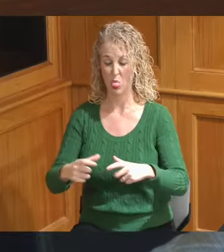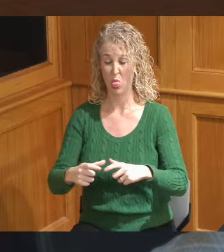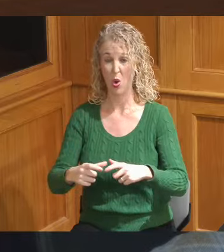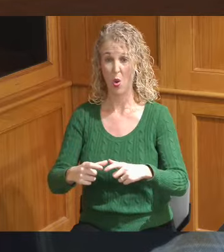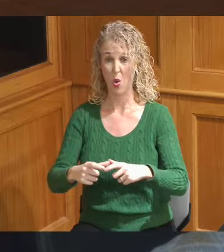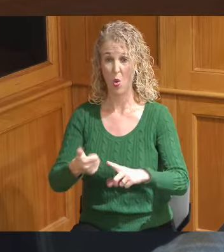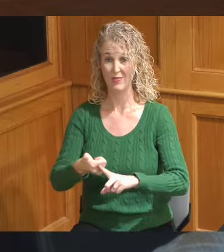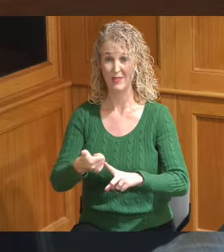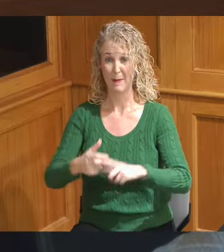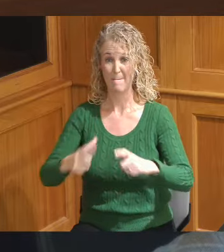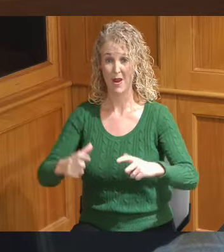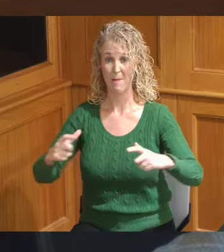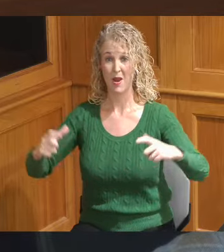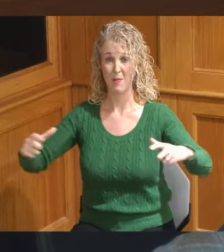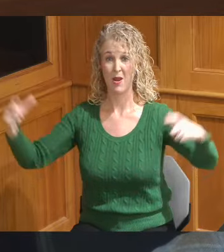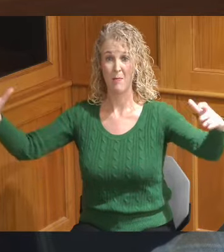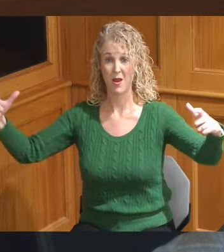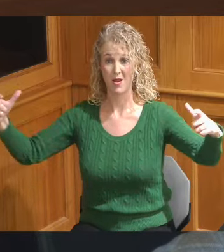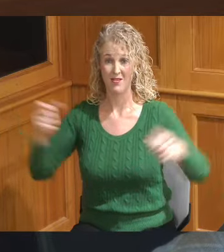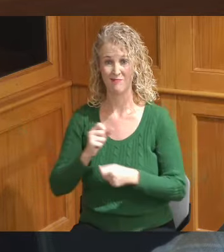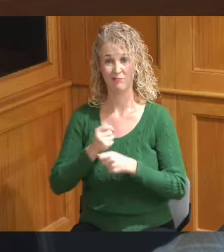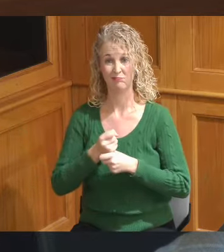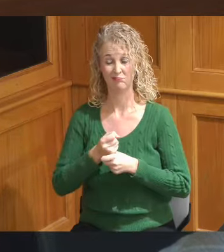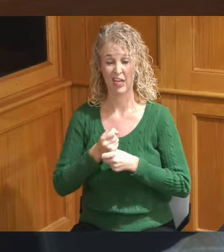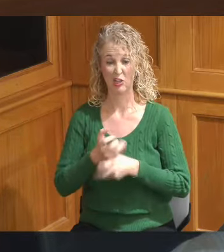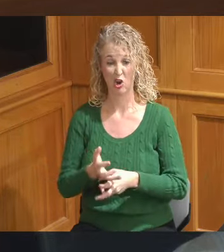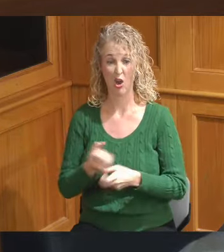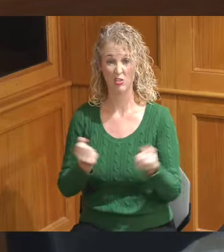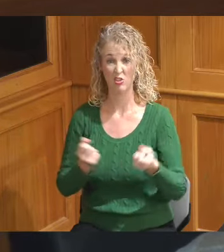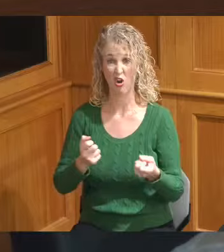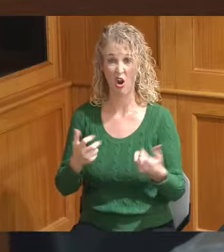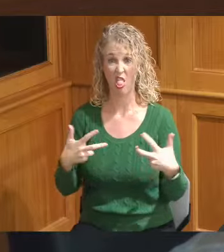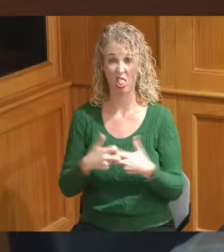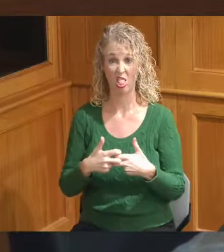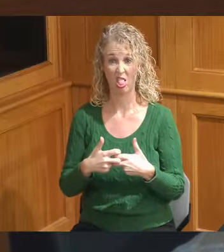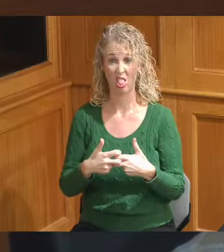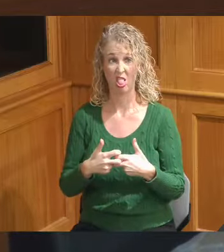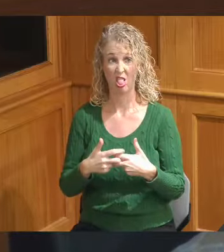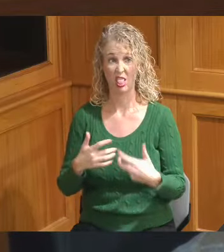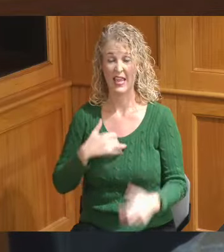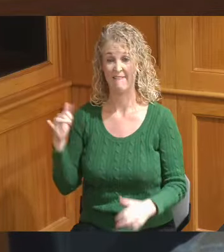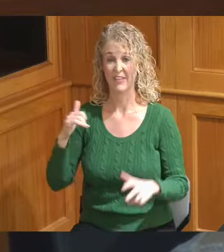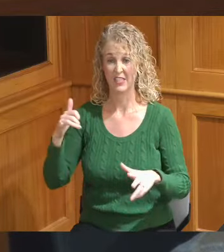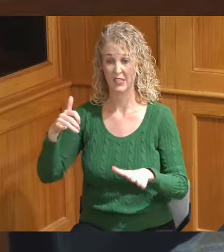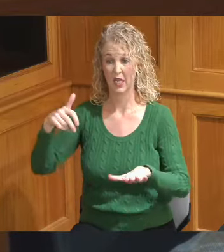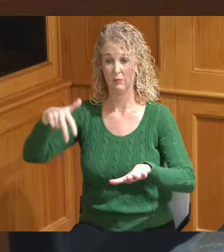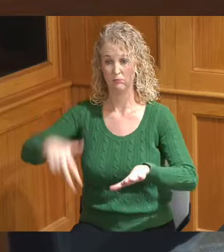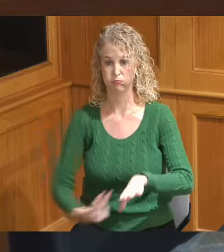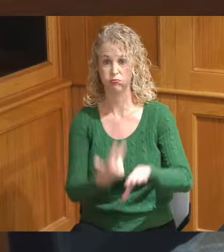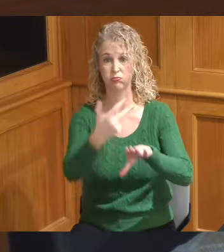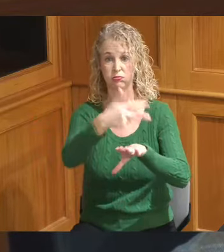seen before. And I mean these things was like you going all the way down. So I didn't I know